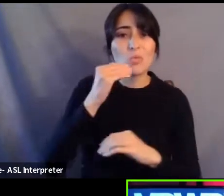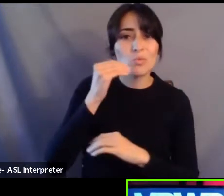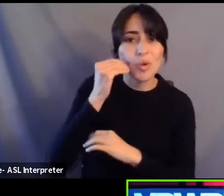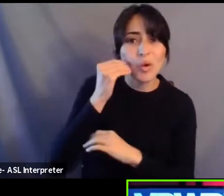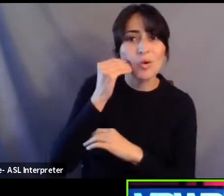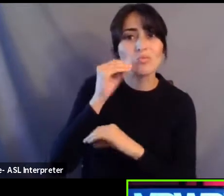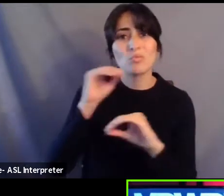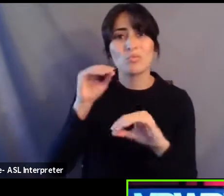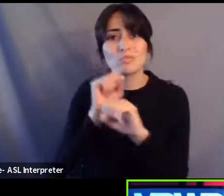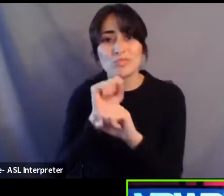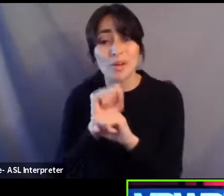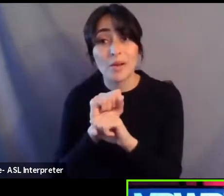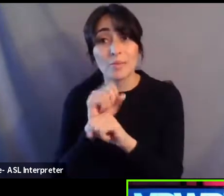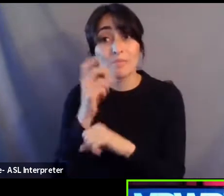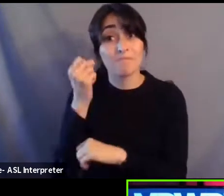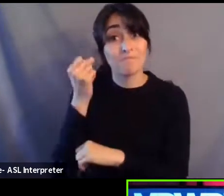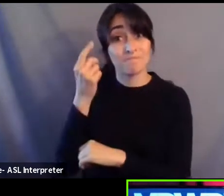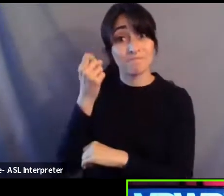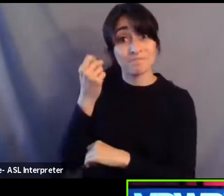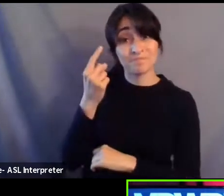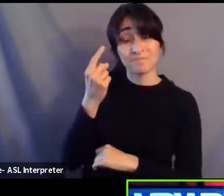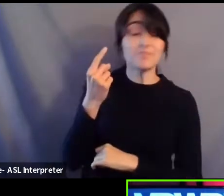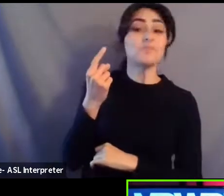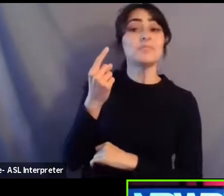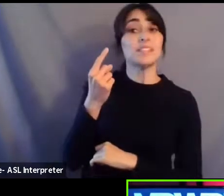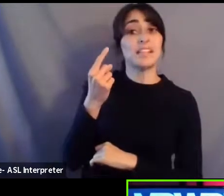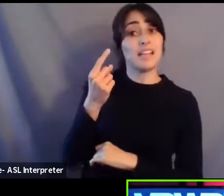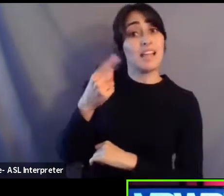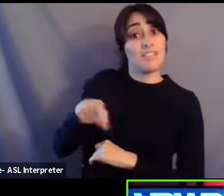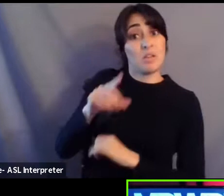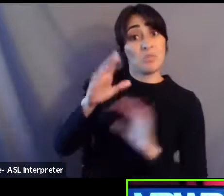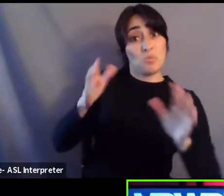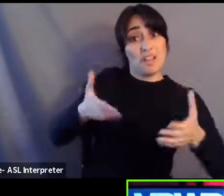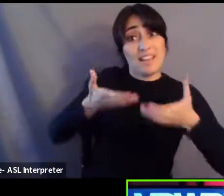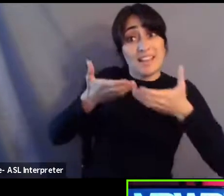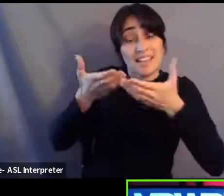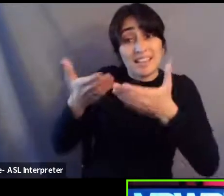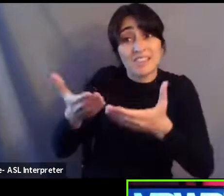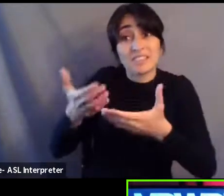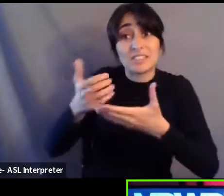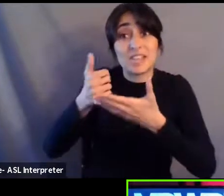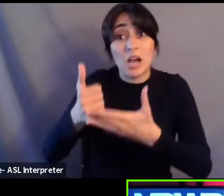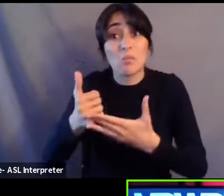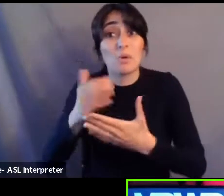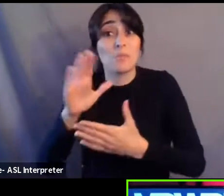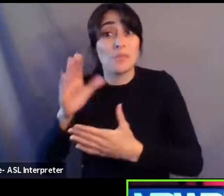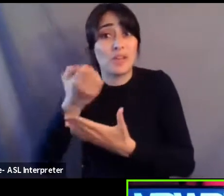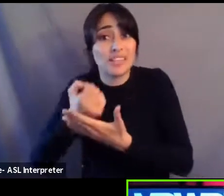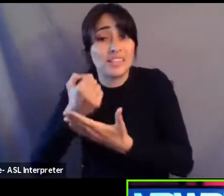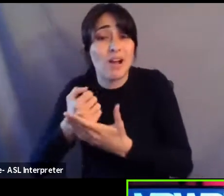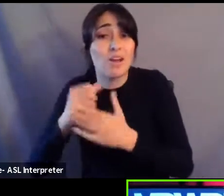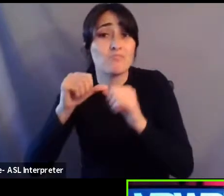not given anything in order to build their own economies or sustain themselves. They were